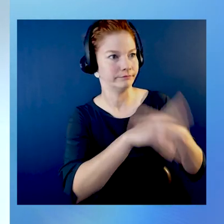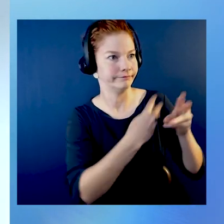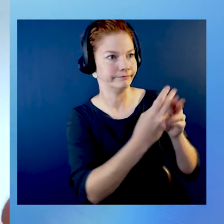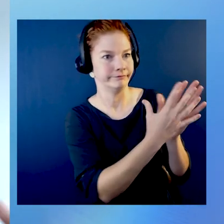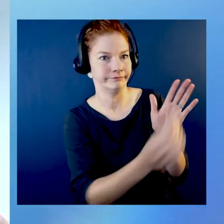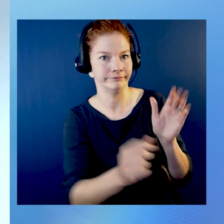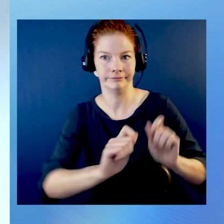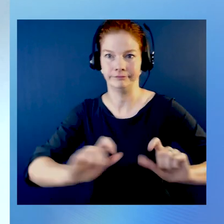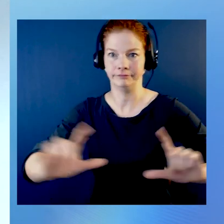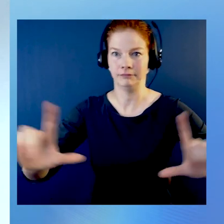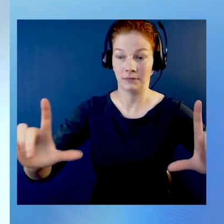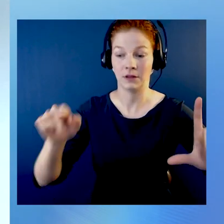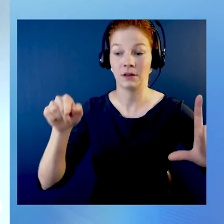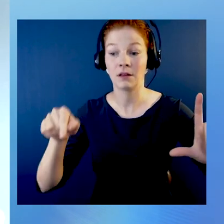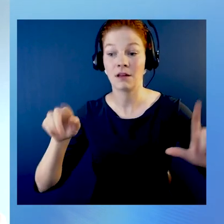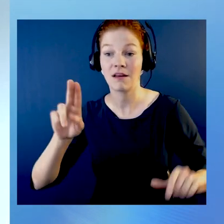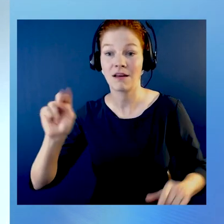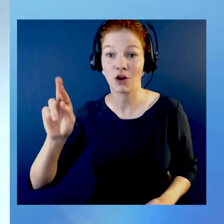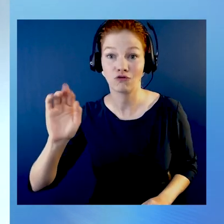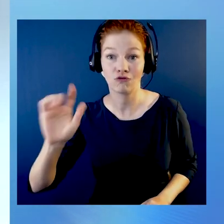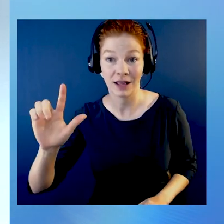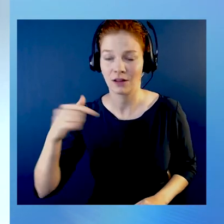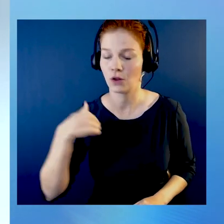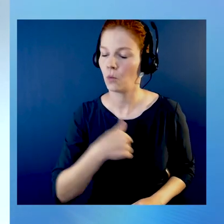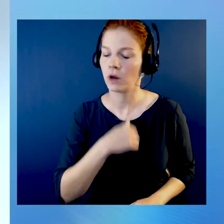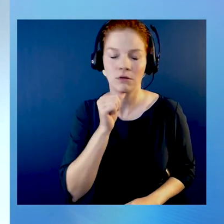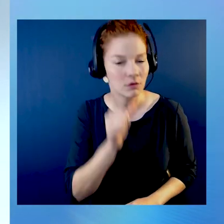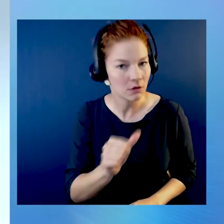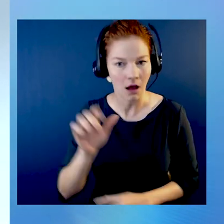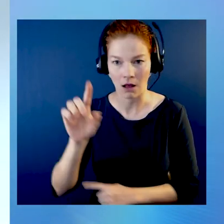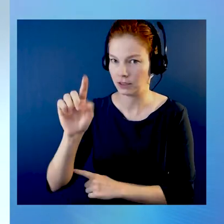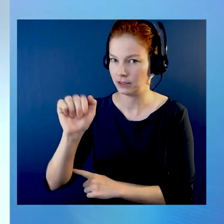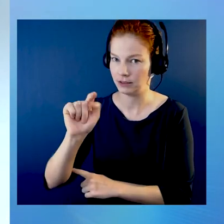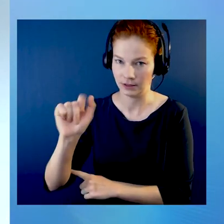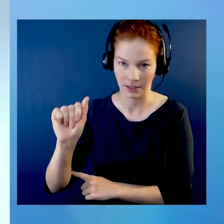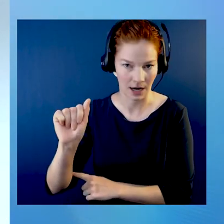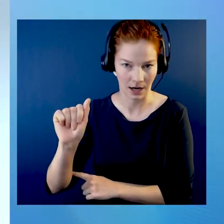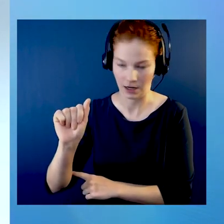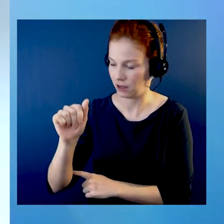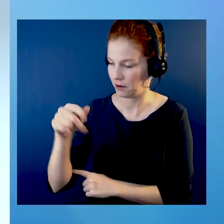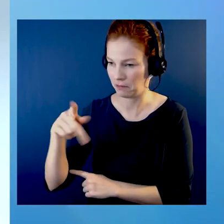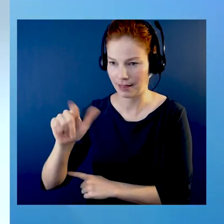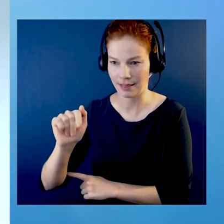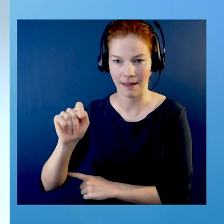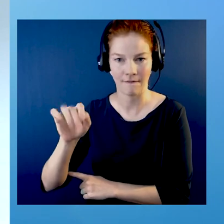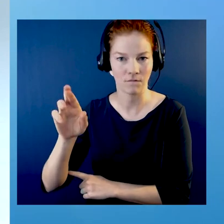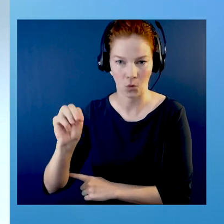Because Unreal Engine isn't a data platform, its core value proposition is its